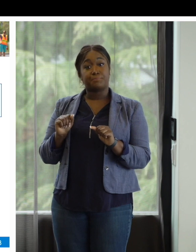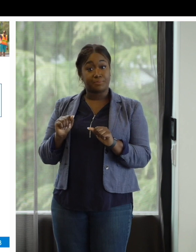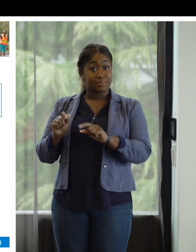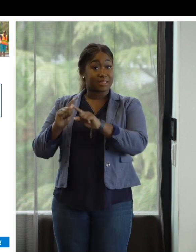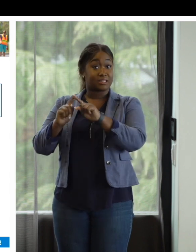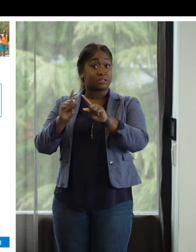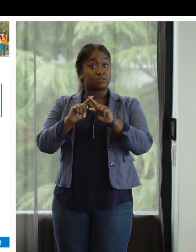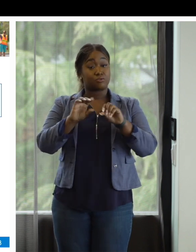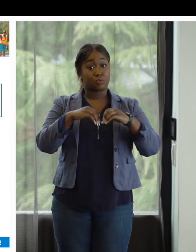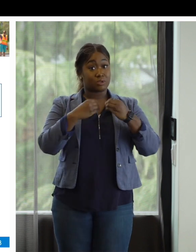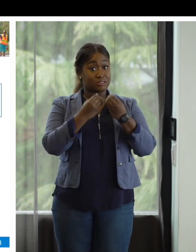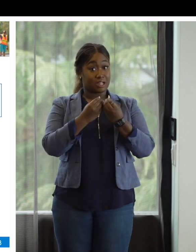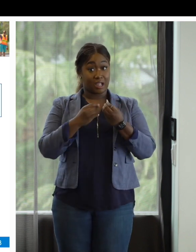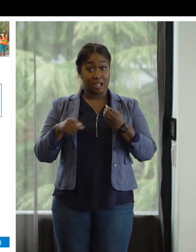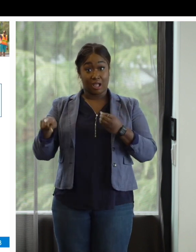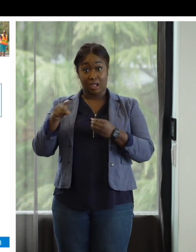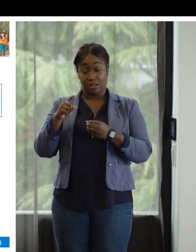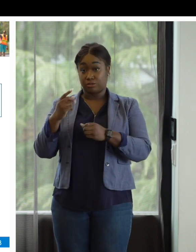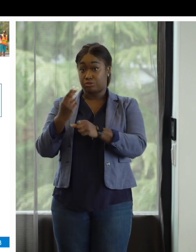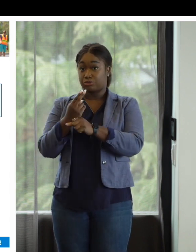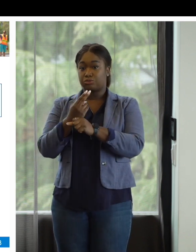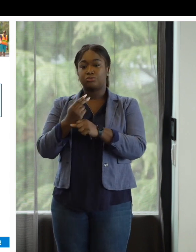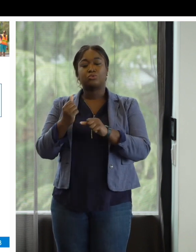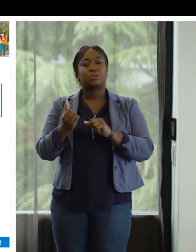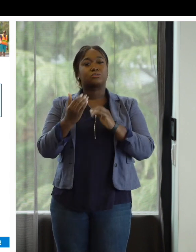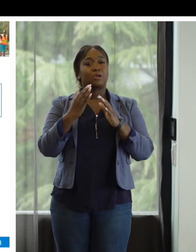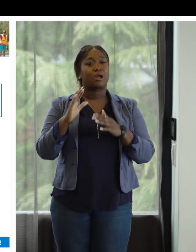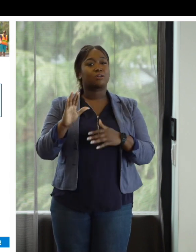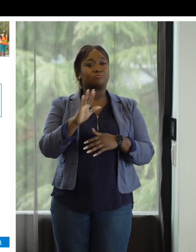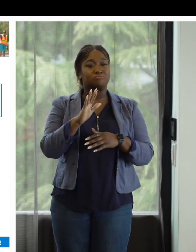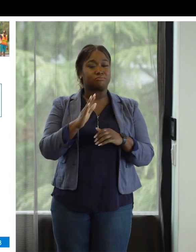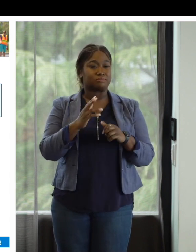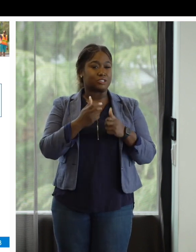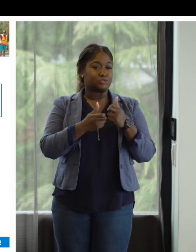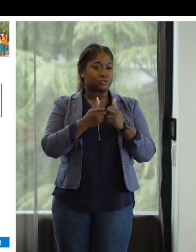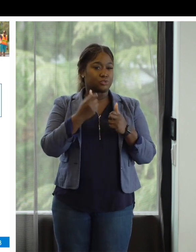using to address the issue of multi-modal and accessible